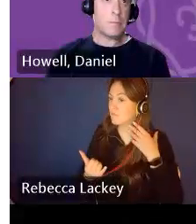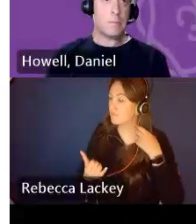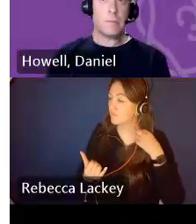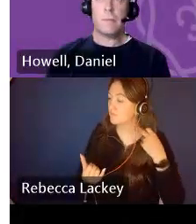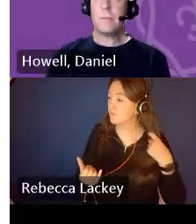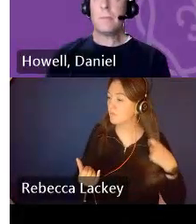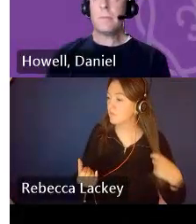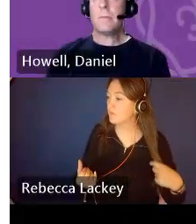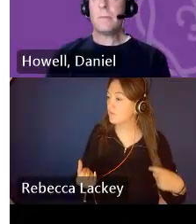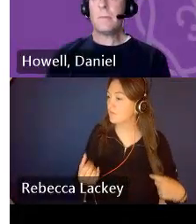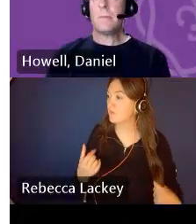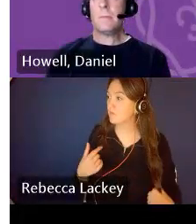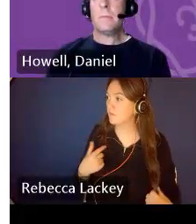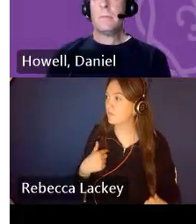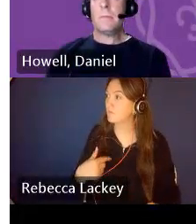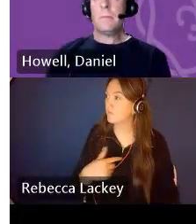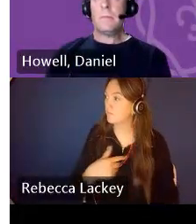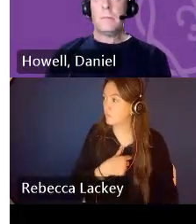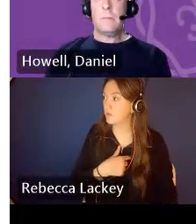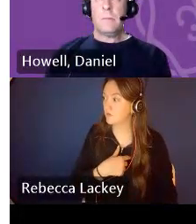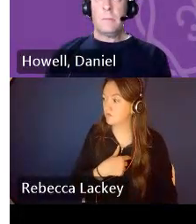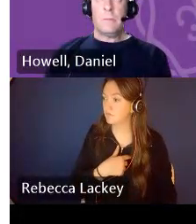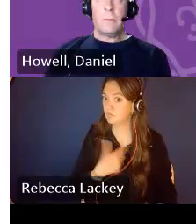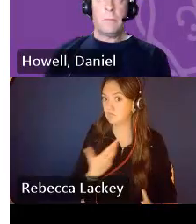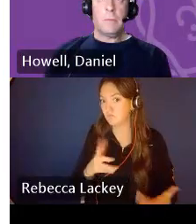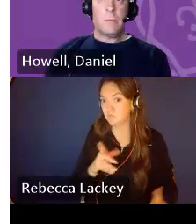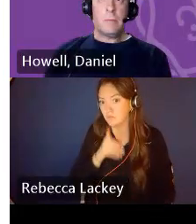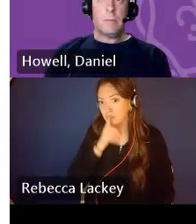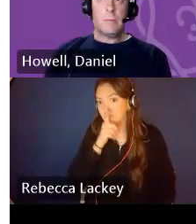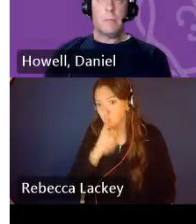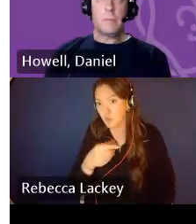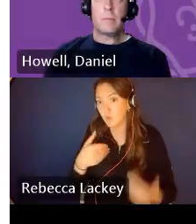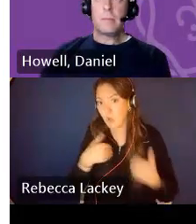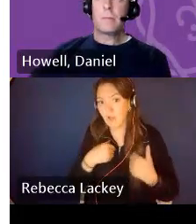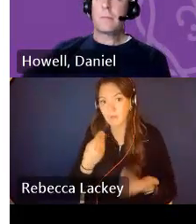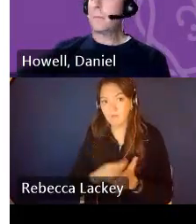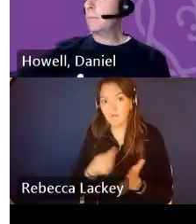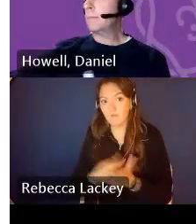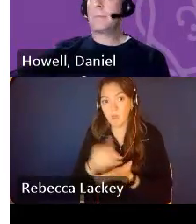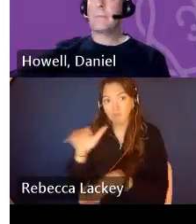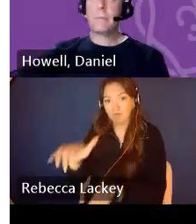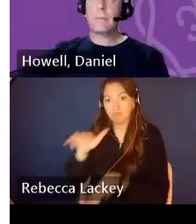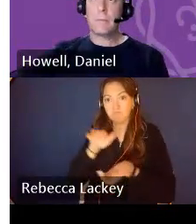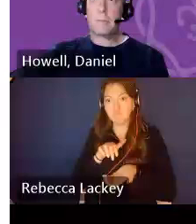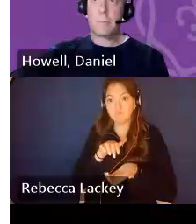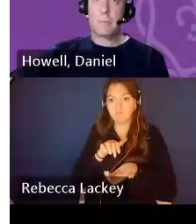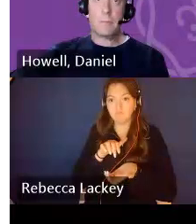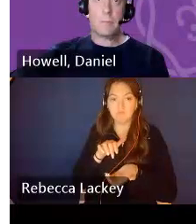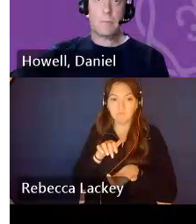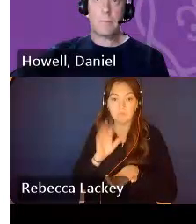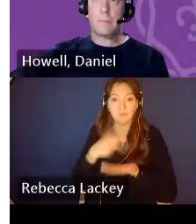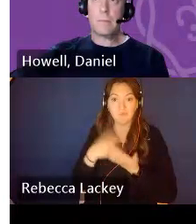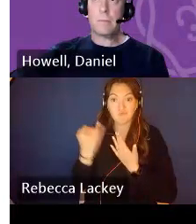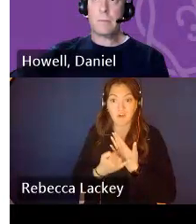we're fairly certain that we have the federal money that's it's the project has been